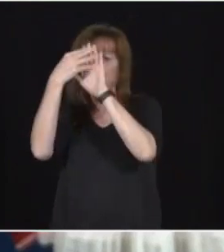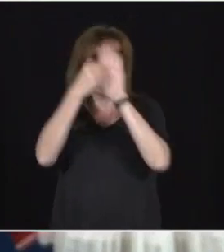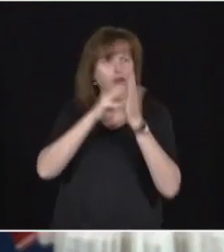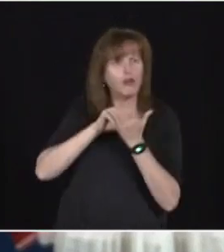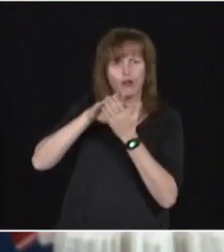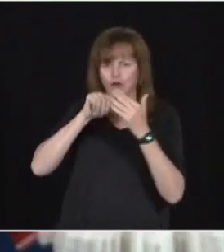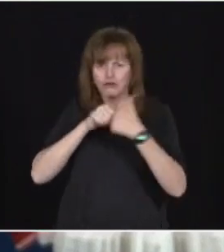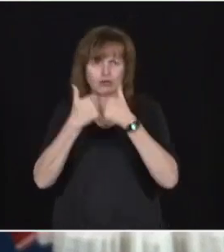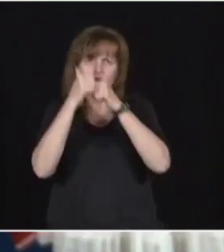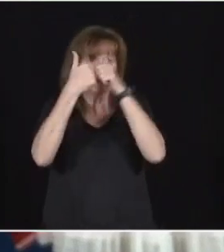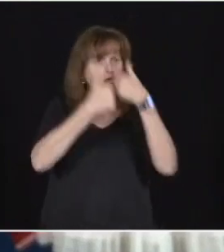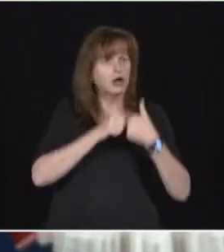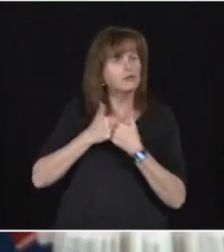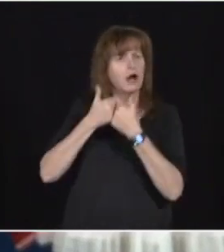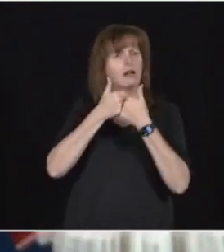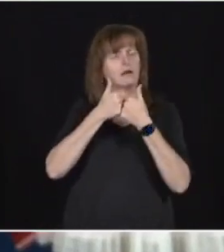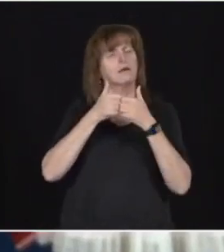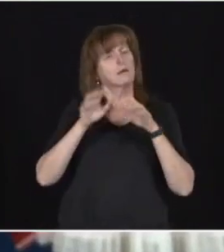using the best technology available to us.